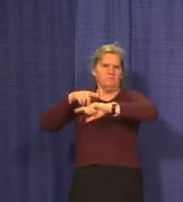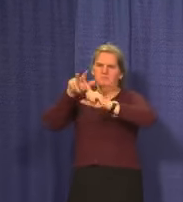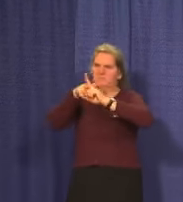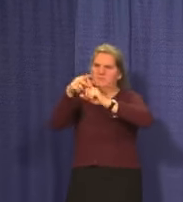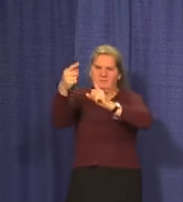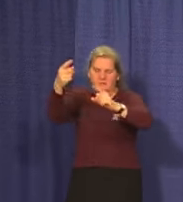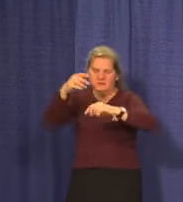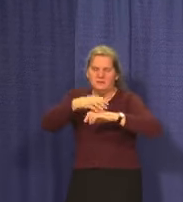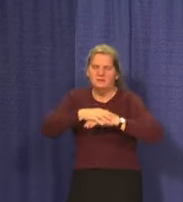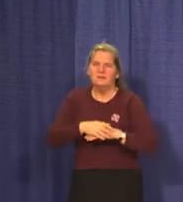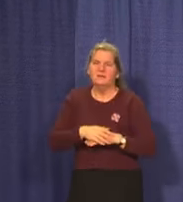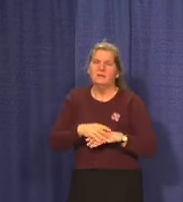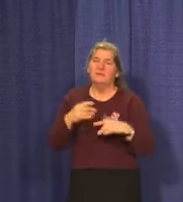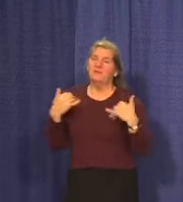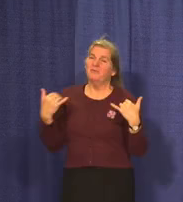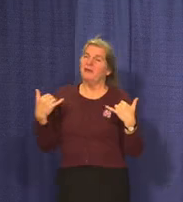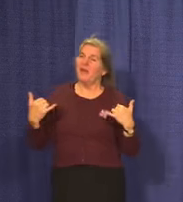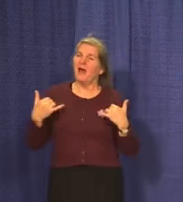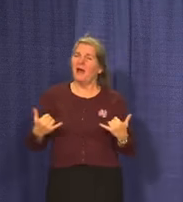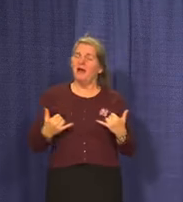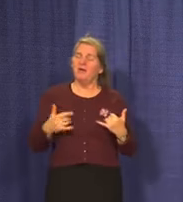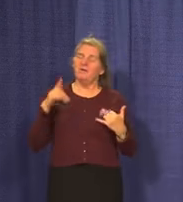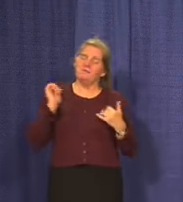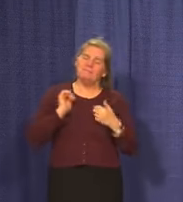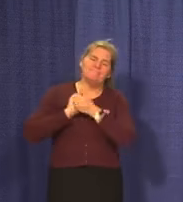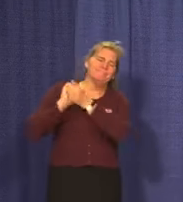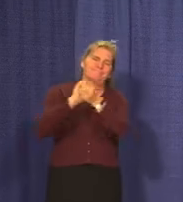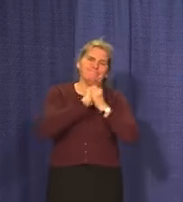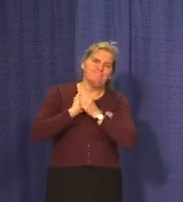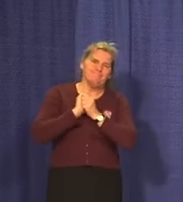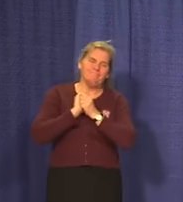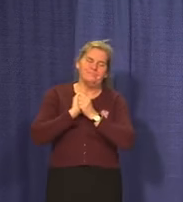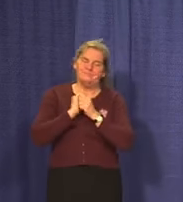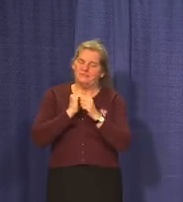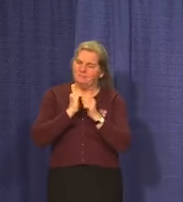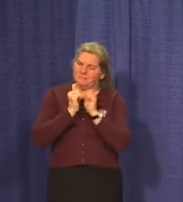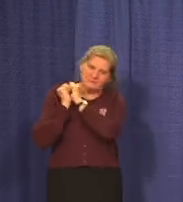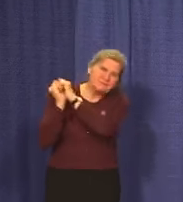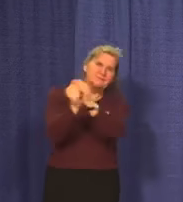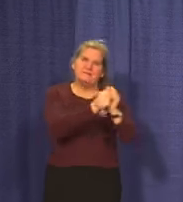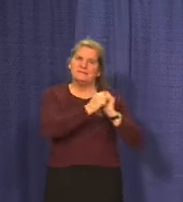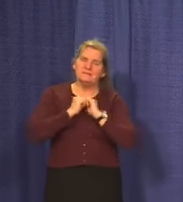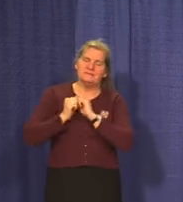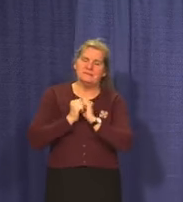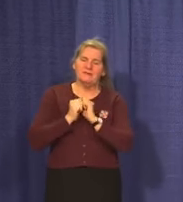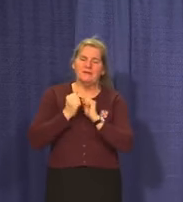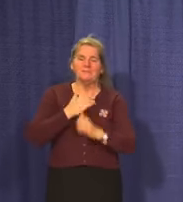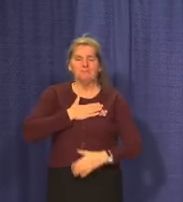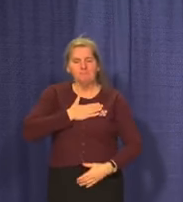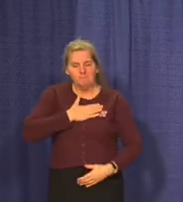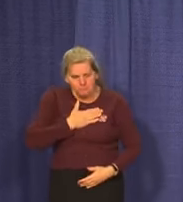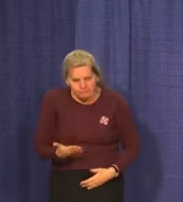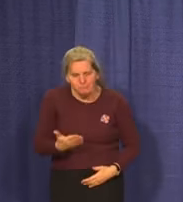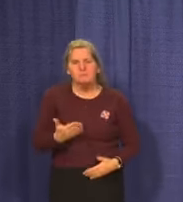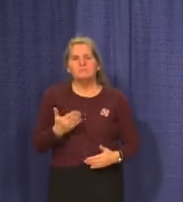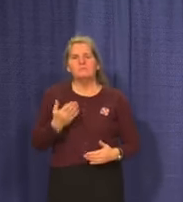BUT WE ARE IN A TIME THAT REQUIRES SOLIDARITY, CONCERTED ACTION AND SOME SACRIFICE.